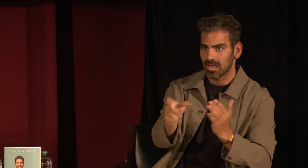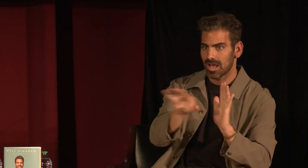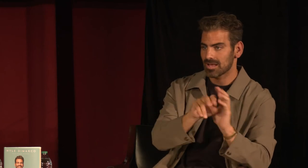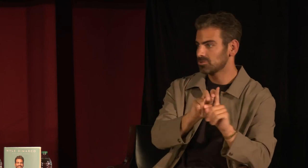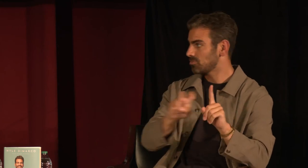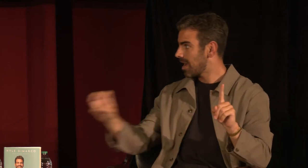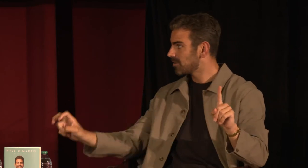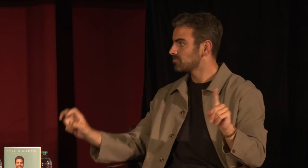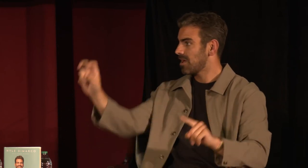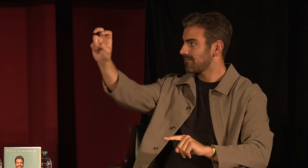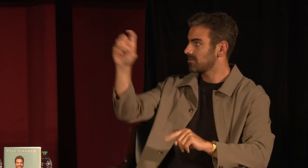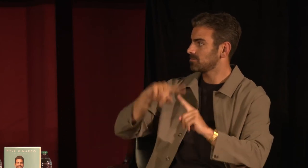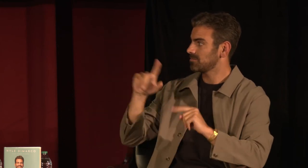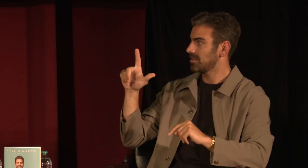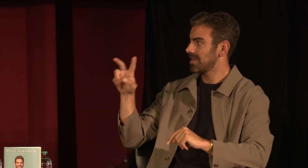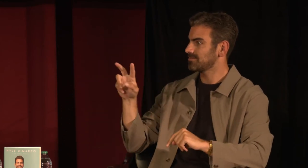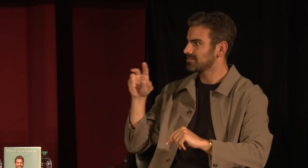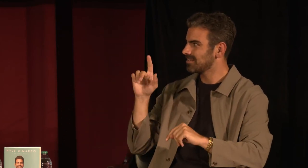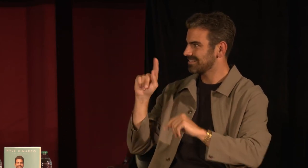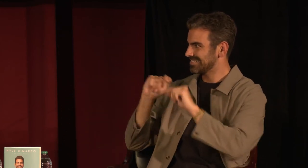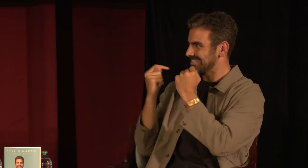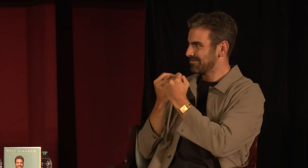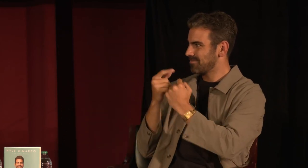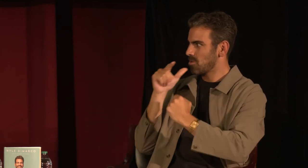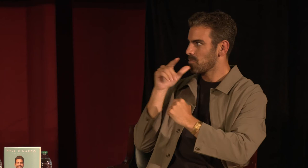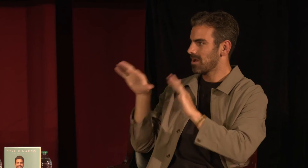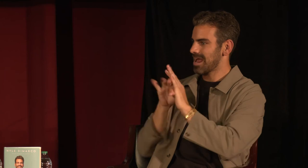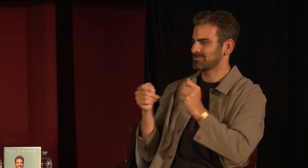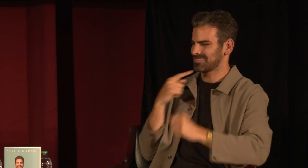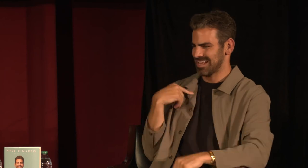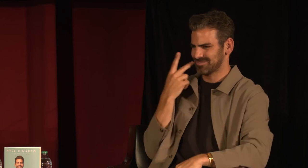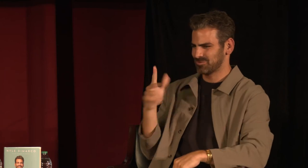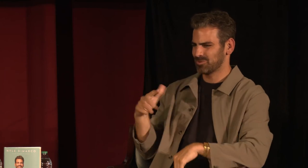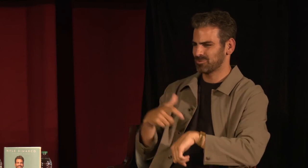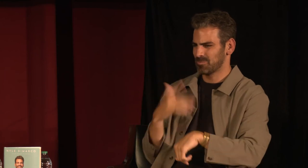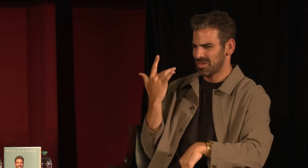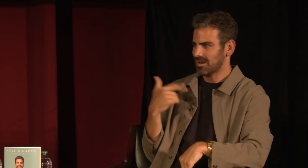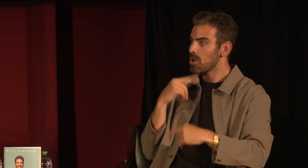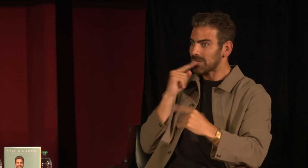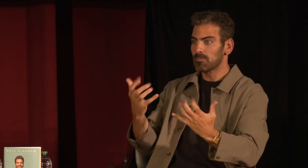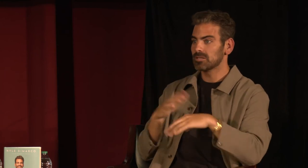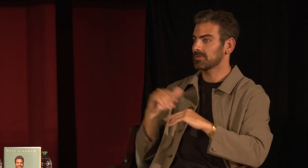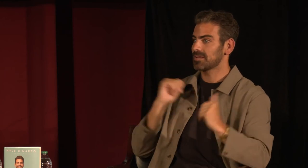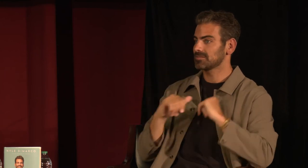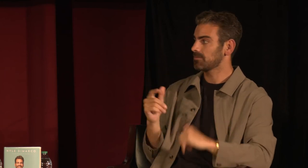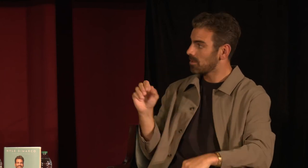He had traveled, failed the audition. Traveled, failed the audition. Traveled the audition until he got to Las Vegas, where the team chose him. And they said, isn't this the third time that we saw you?